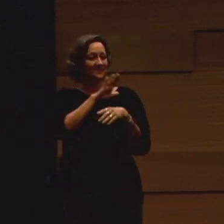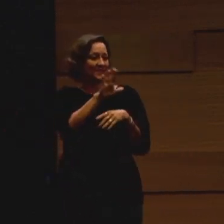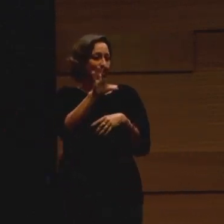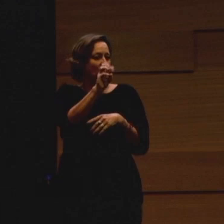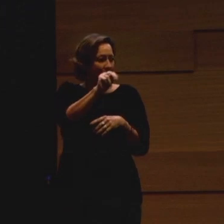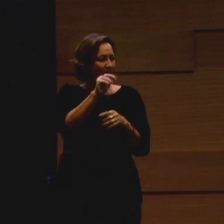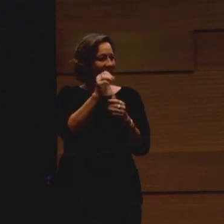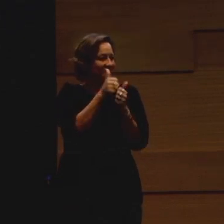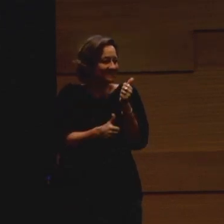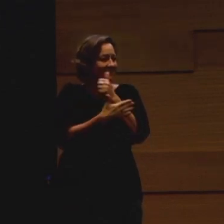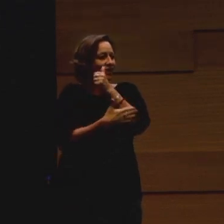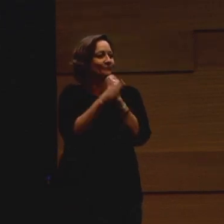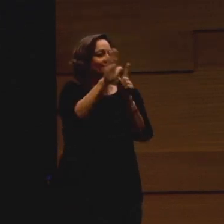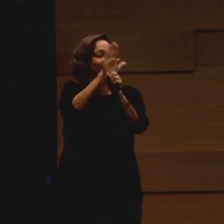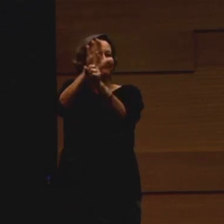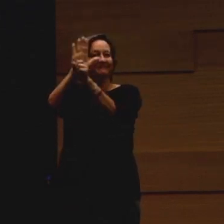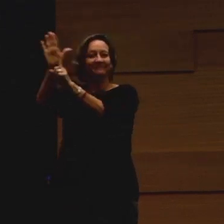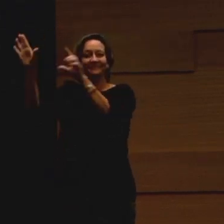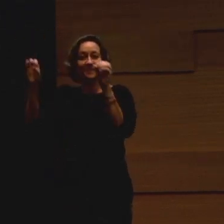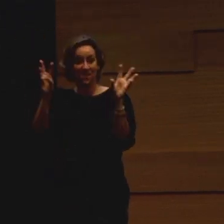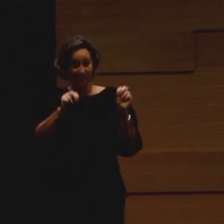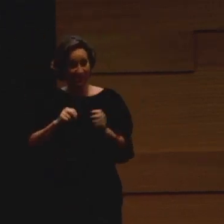Each country has their own unique sign language.